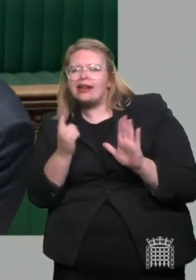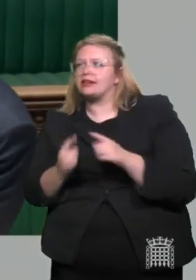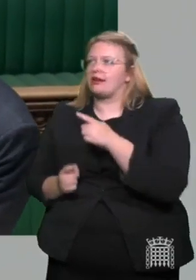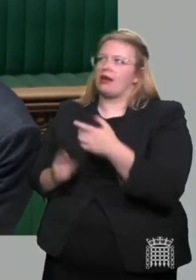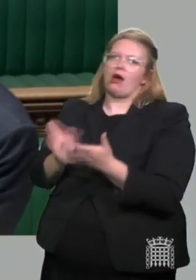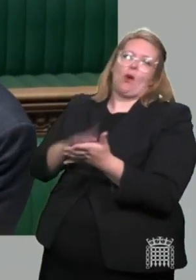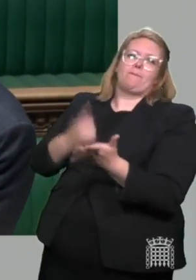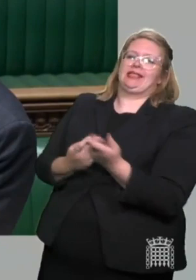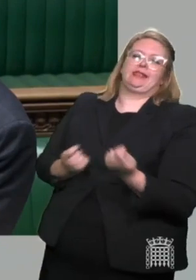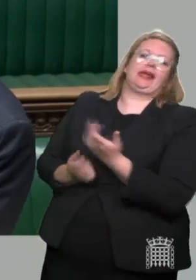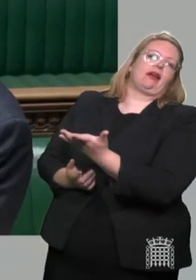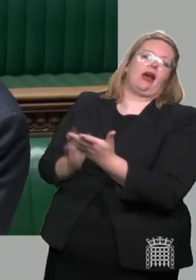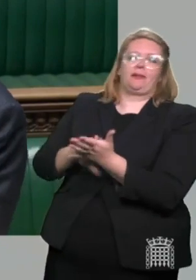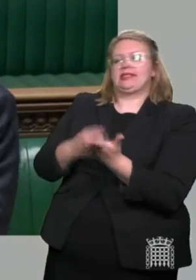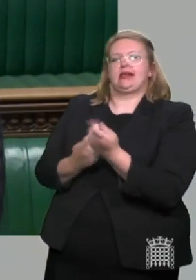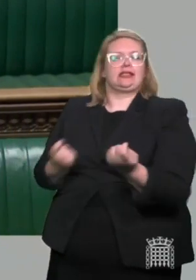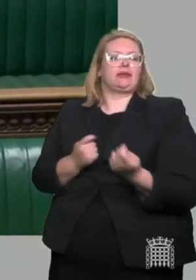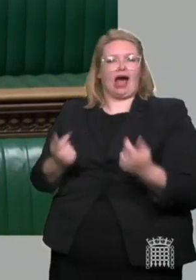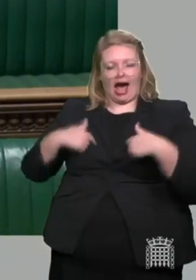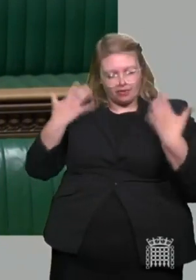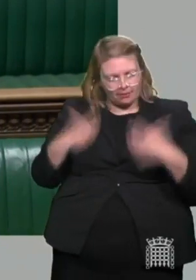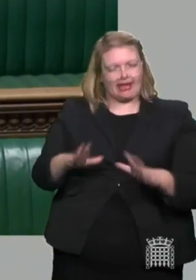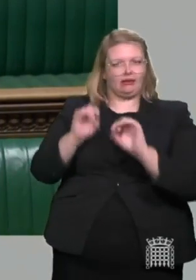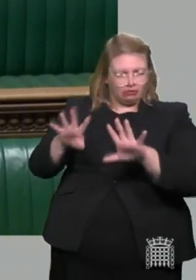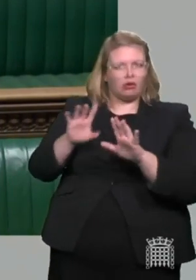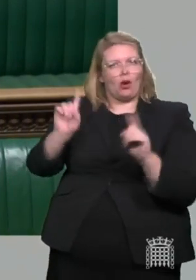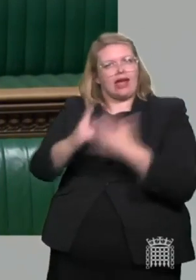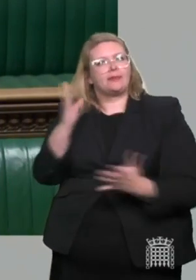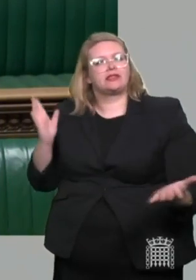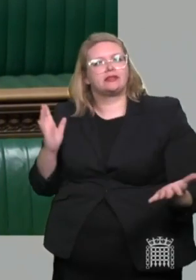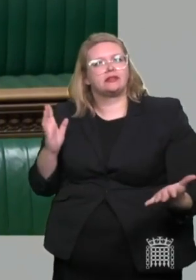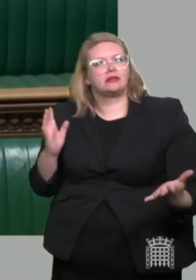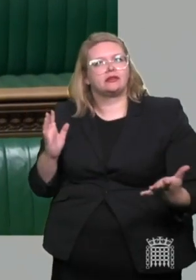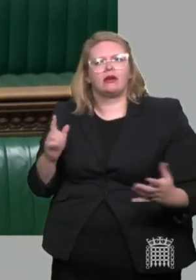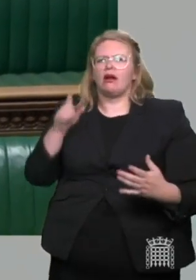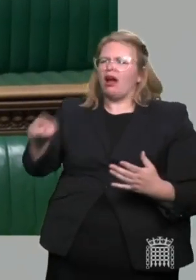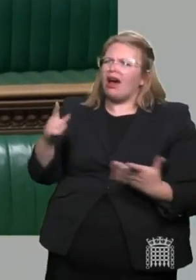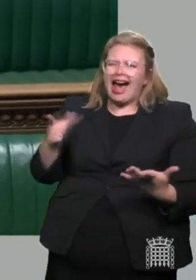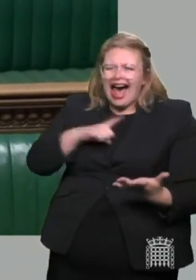not learn their lesson. They attacked the Government last week for having any kind